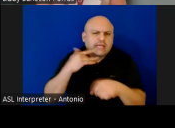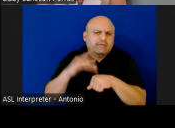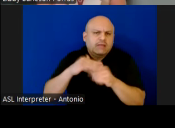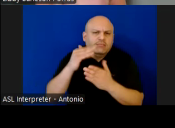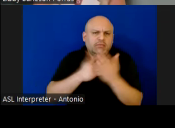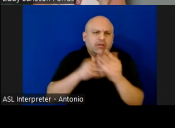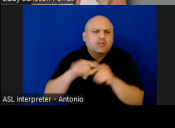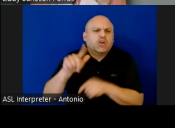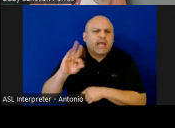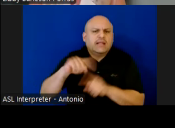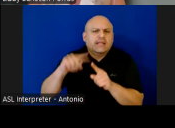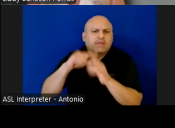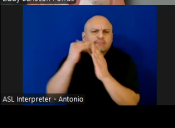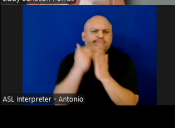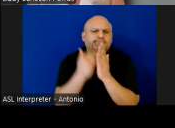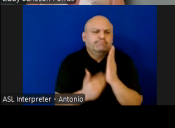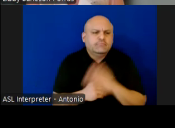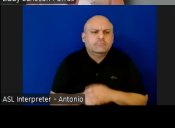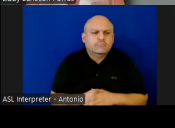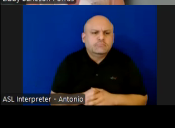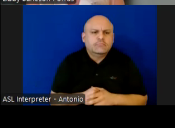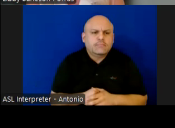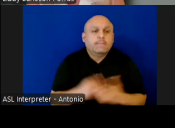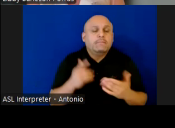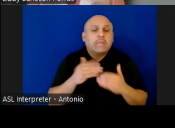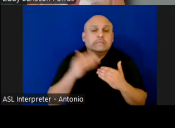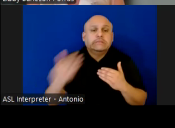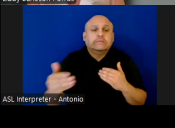a total of 36 providers out of the 39LMHAs.